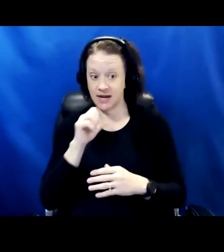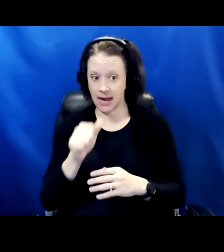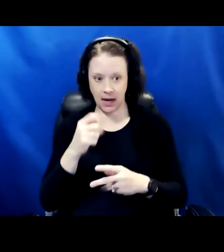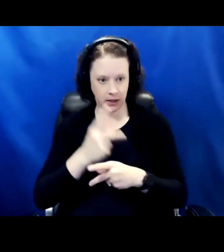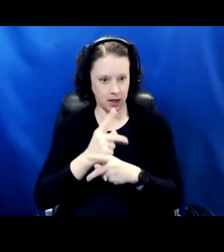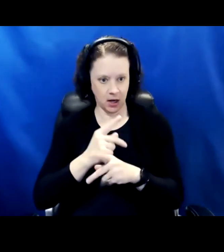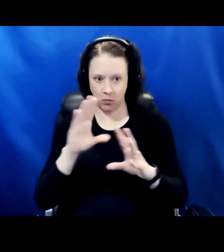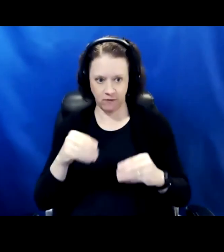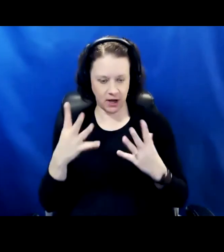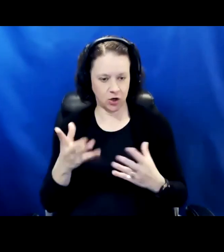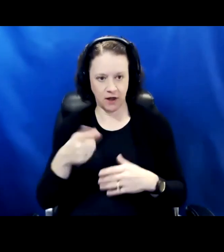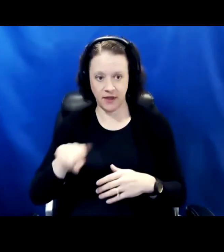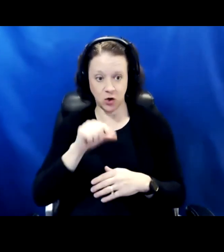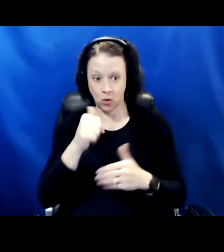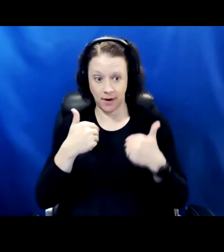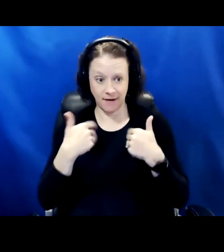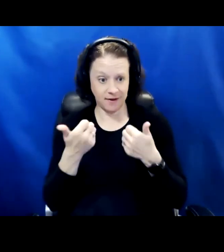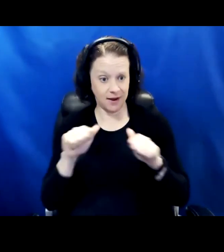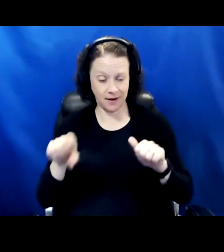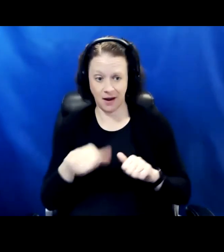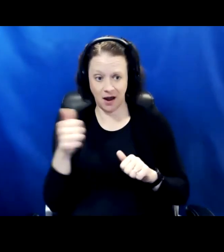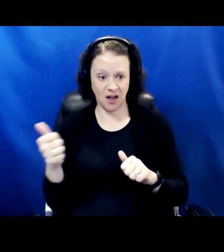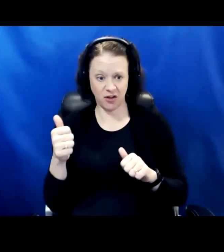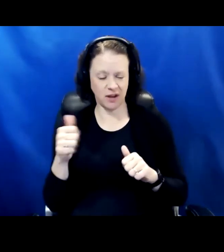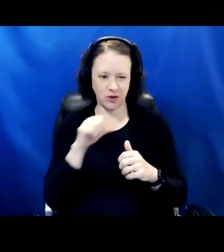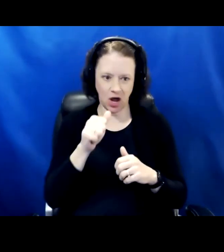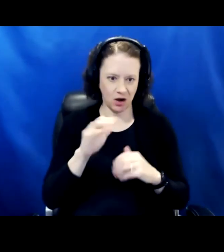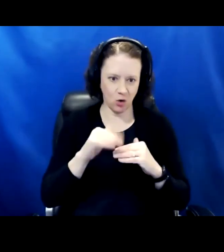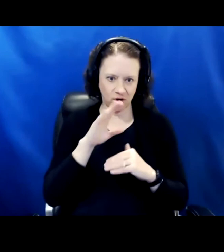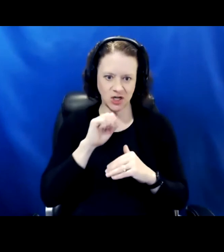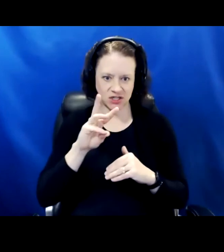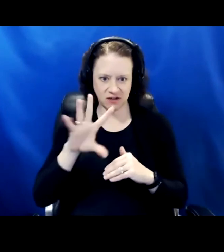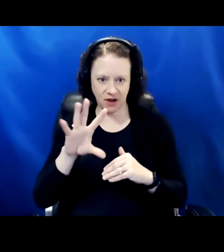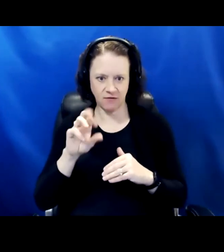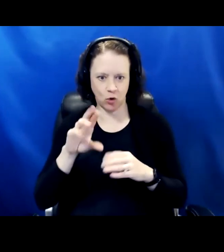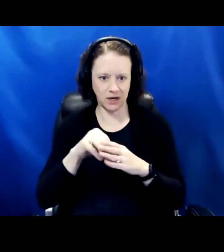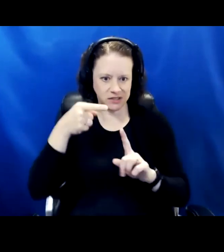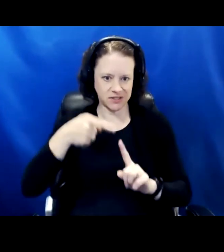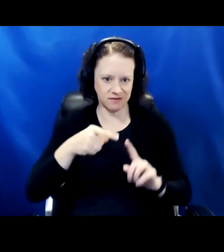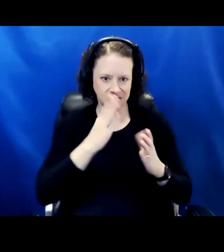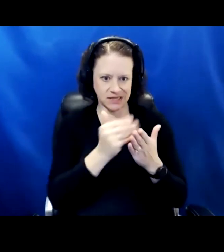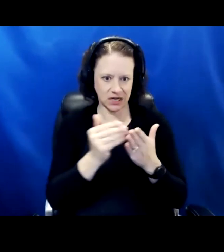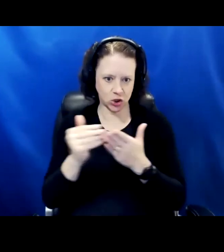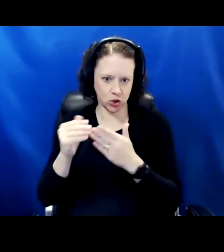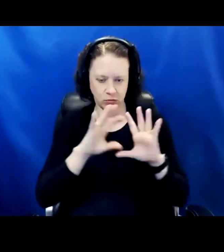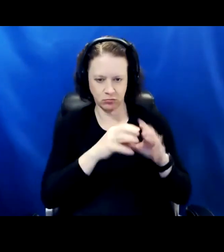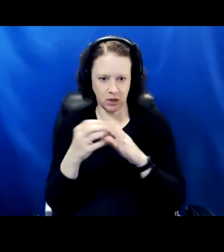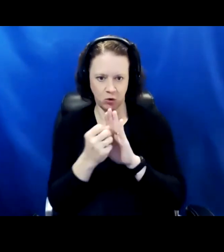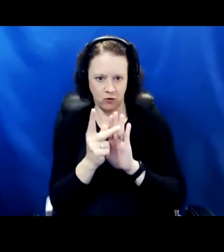and they do not have any other, they're not over 65 or in a sector, then they cannot get the vaccine right now.